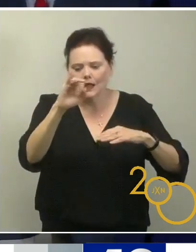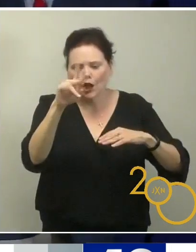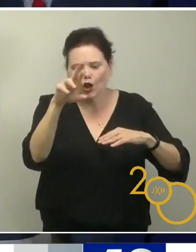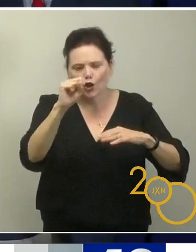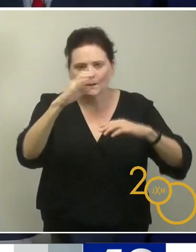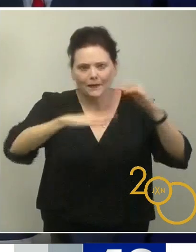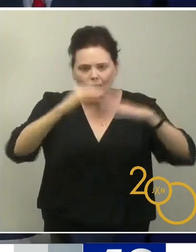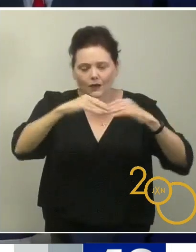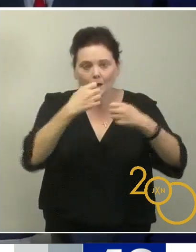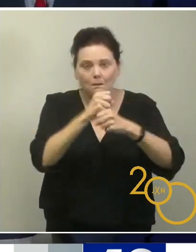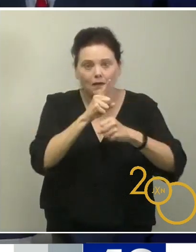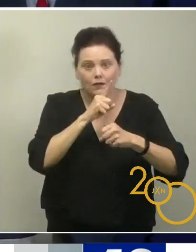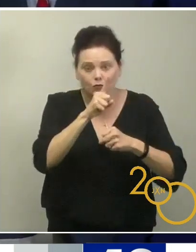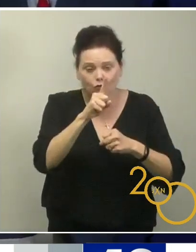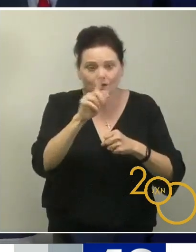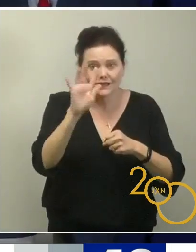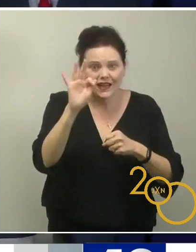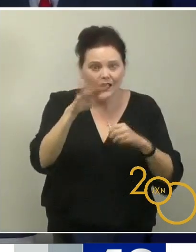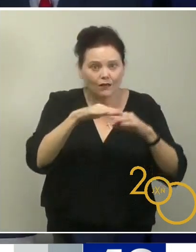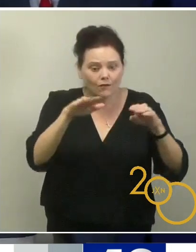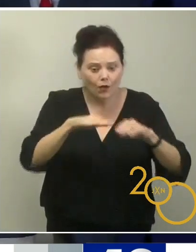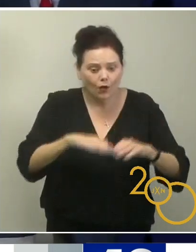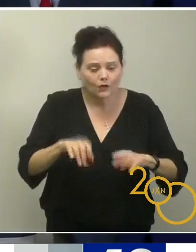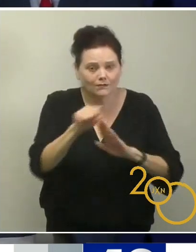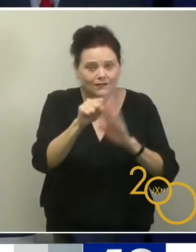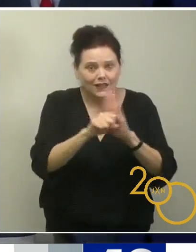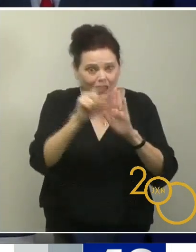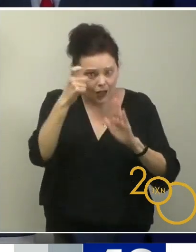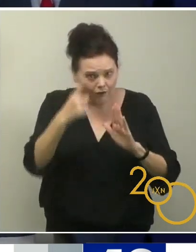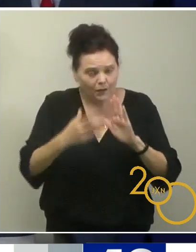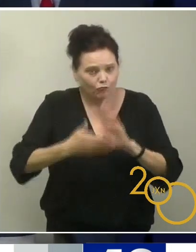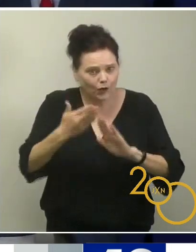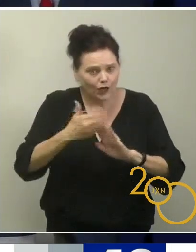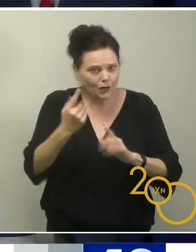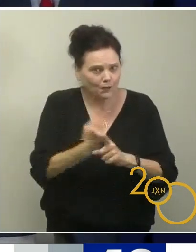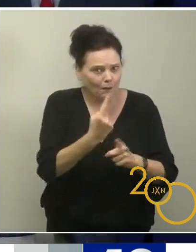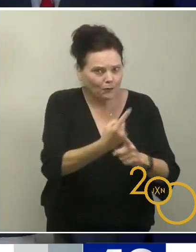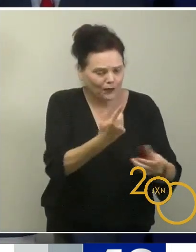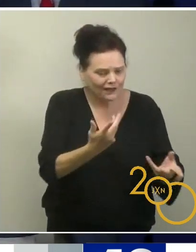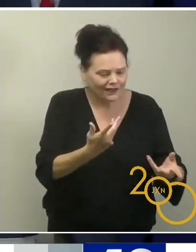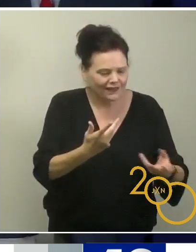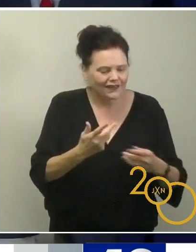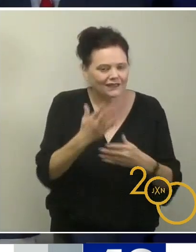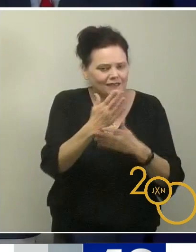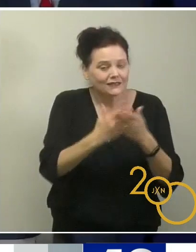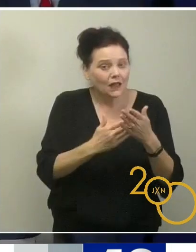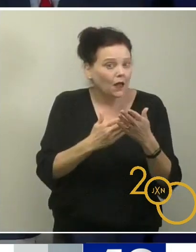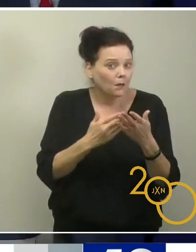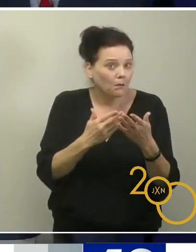TO DO A LOT OF THINGS. CLEARLY IT'S NOT MOVING THROUGH THE SYSTEM FAST ENOUGH TO GET TO THE 19TH FLOOR OF THE SEARS BUILDING TO ENSURE OUR CHILLER